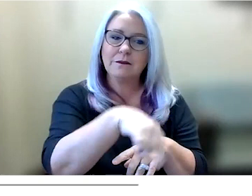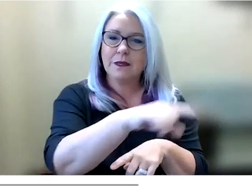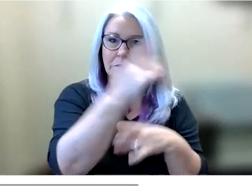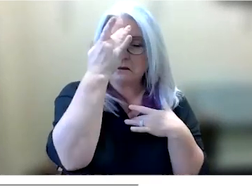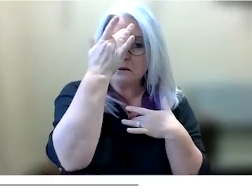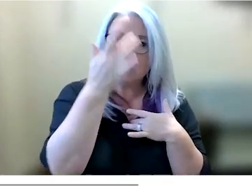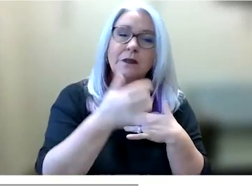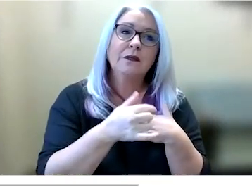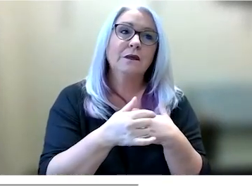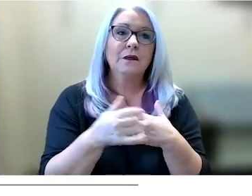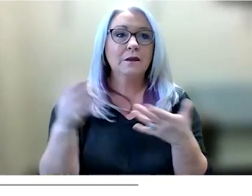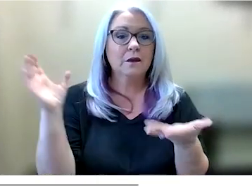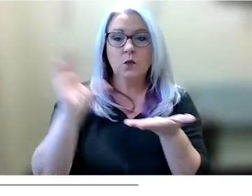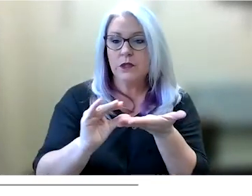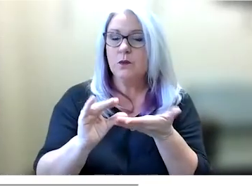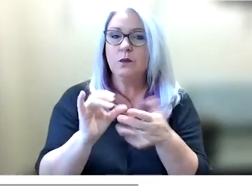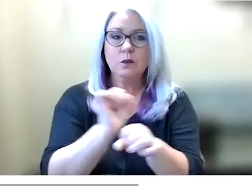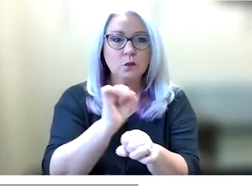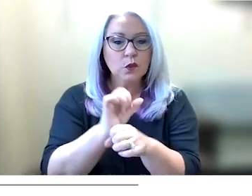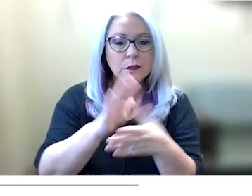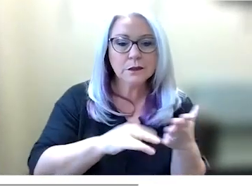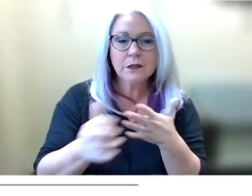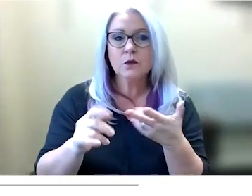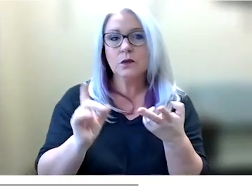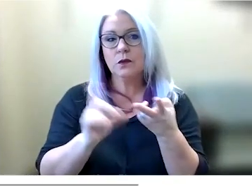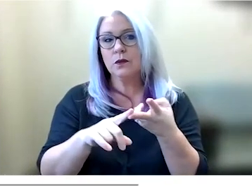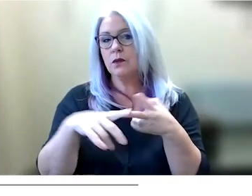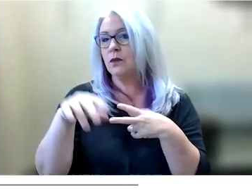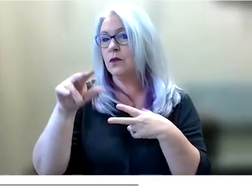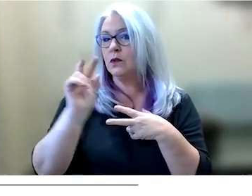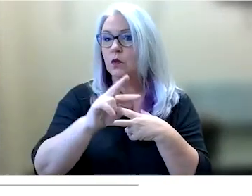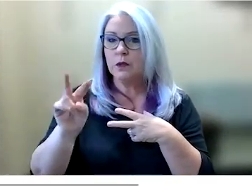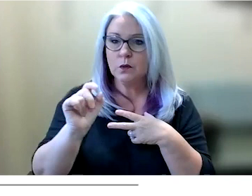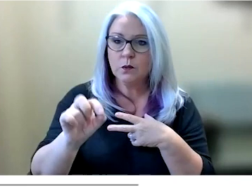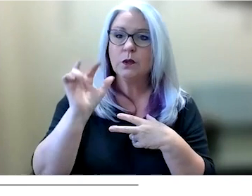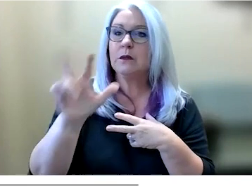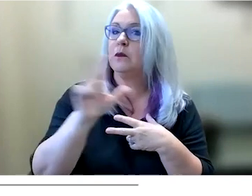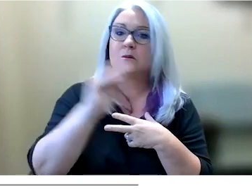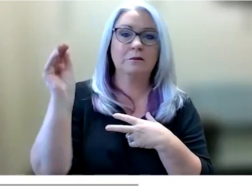work schedule. 22.3% were not able to work. This is